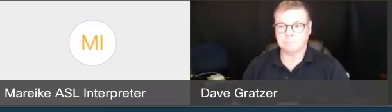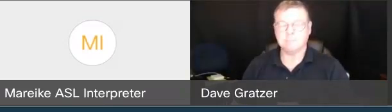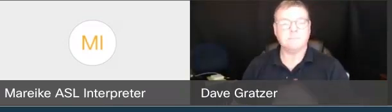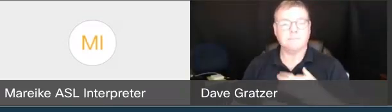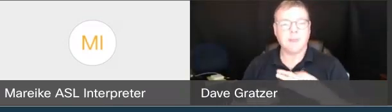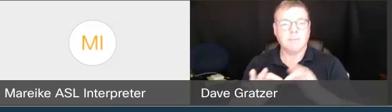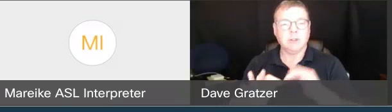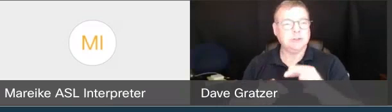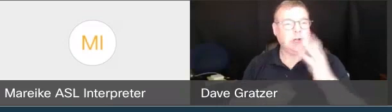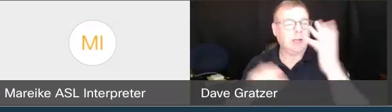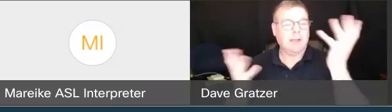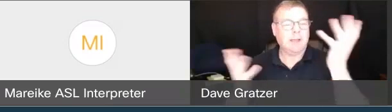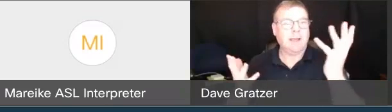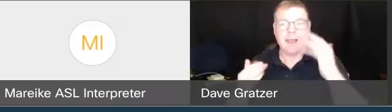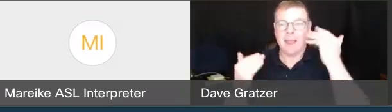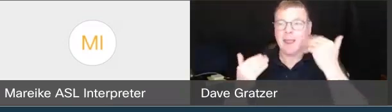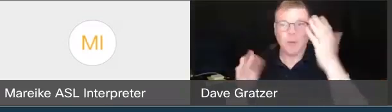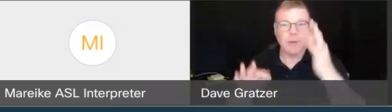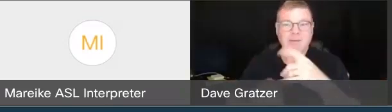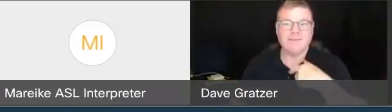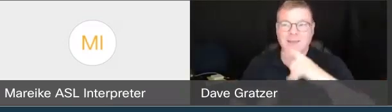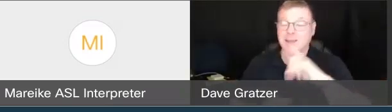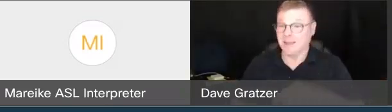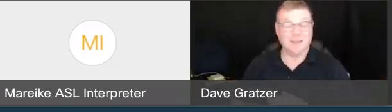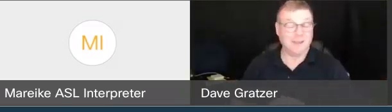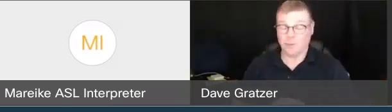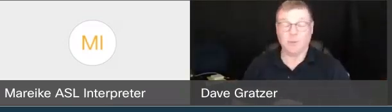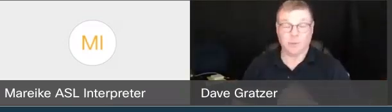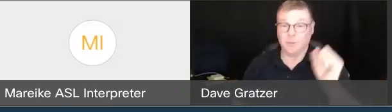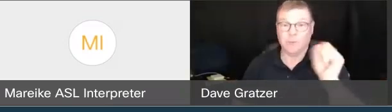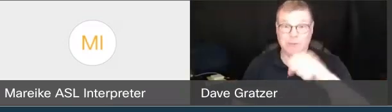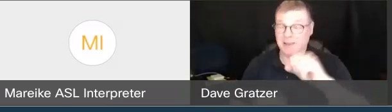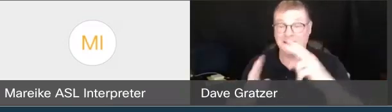Jessica I hope you have an answer for that one. - Yeah, that's a very good question. I'm trying